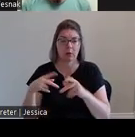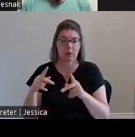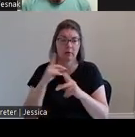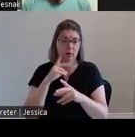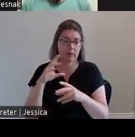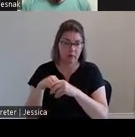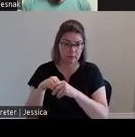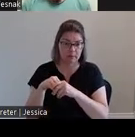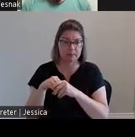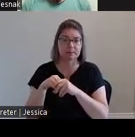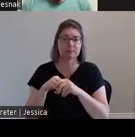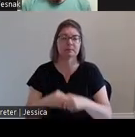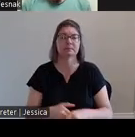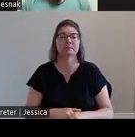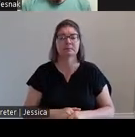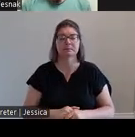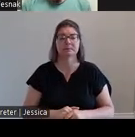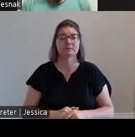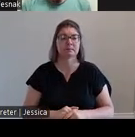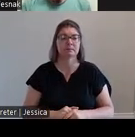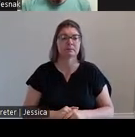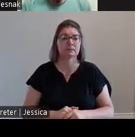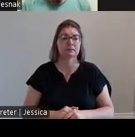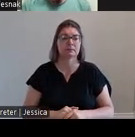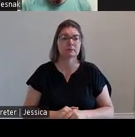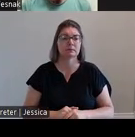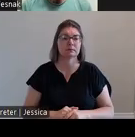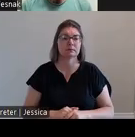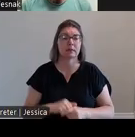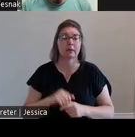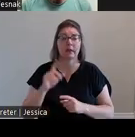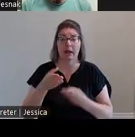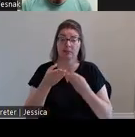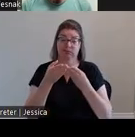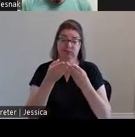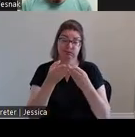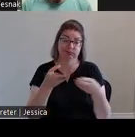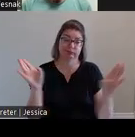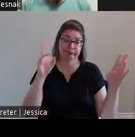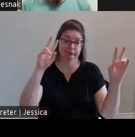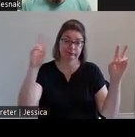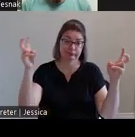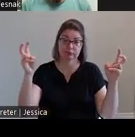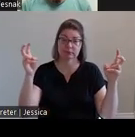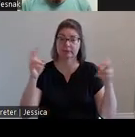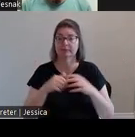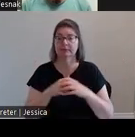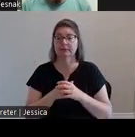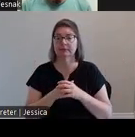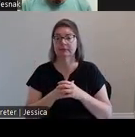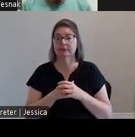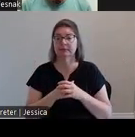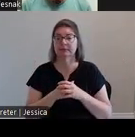And this area is very broad, and accessibility of library services